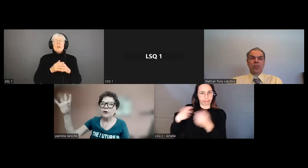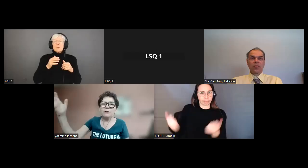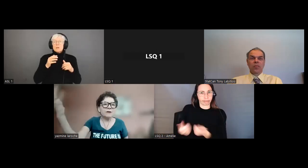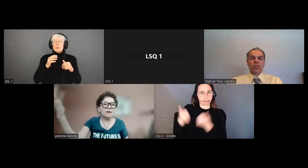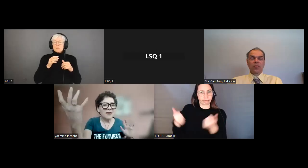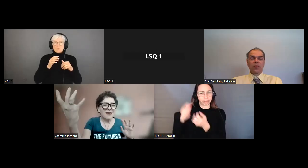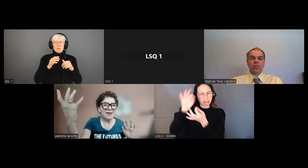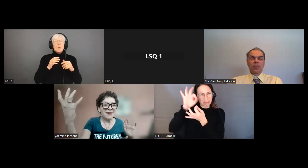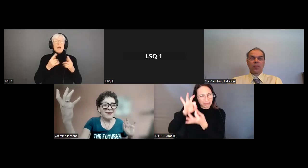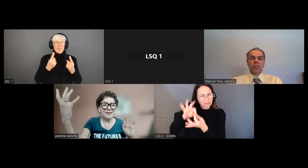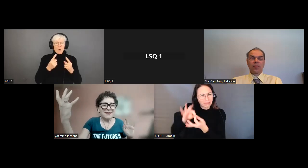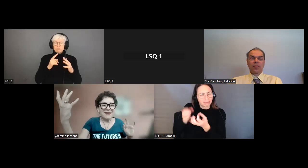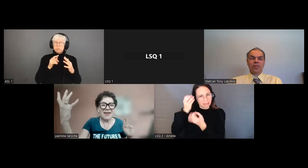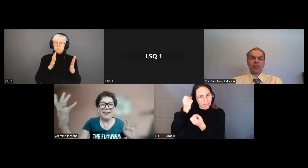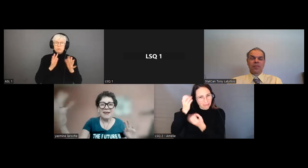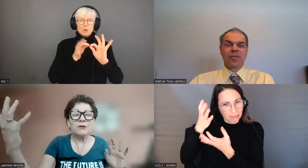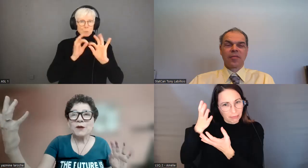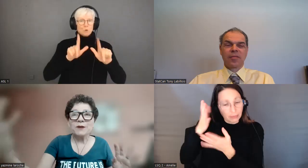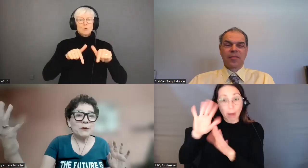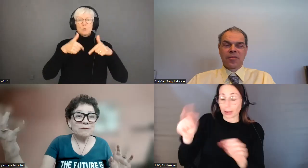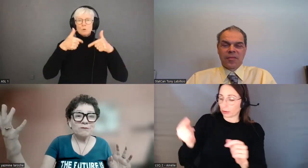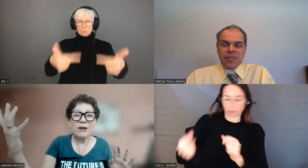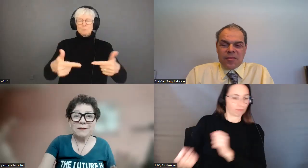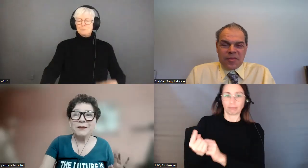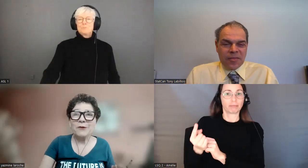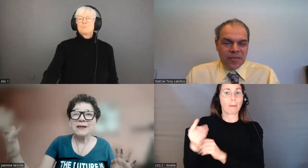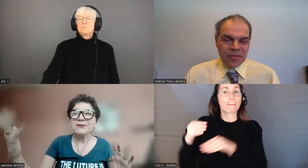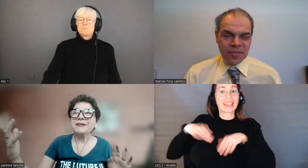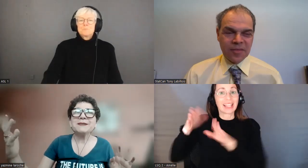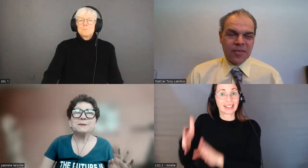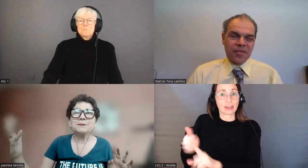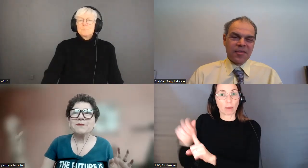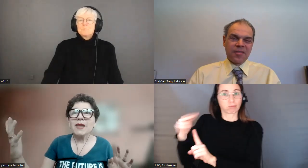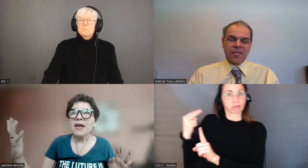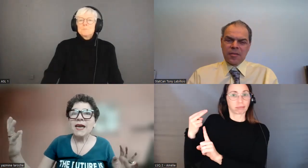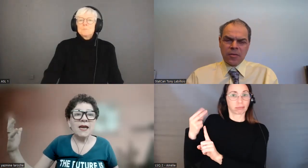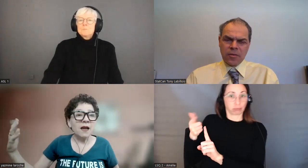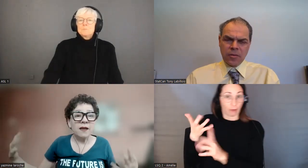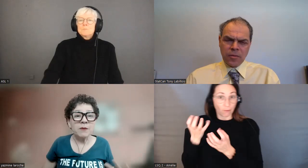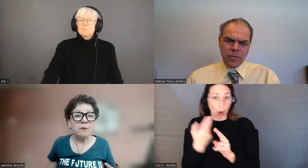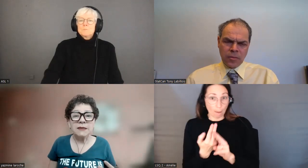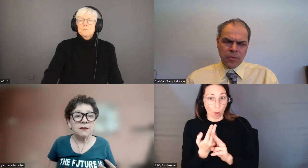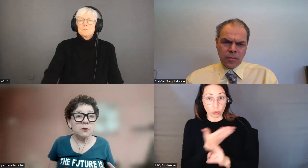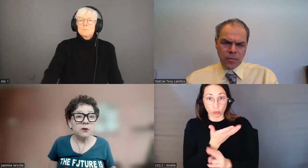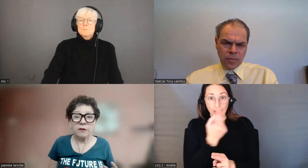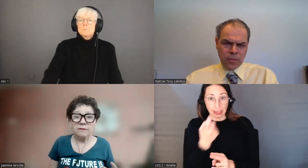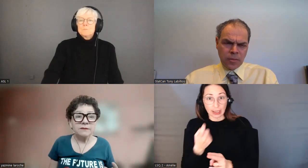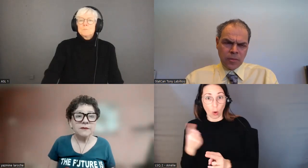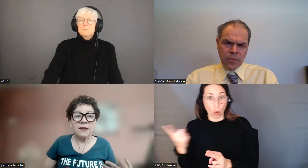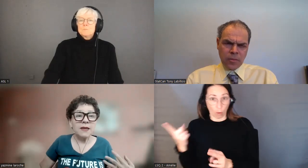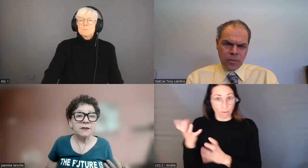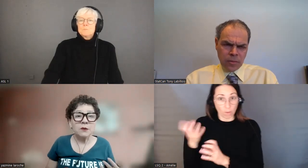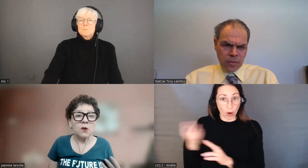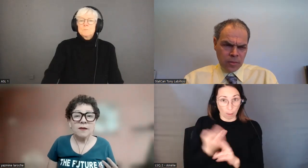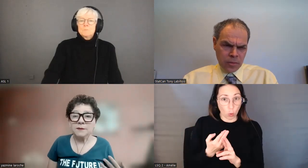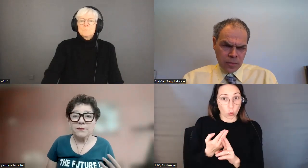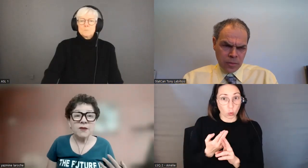turned to me to answer one of those challenging questions I'm in my scooter against the wall